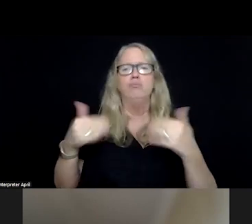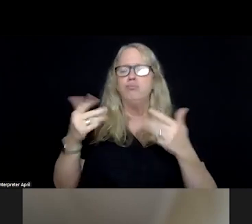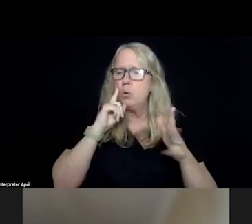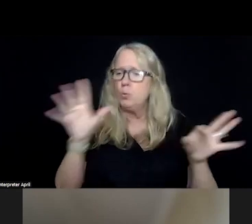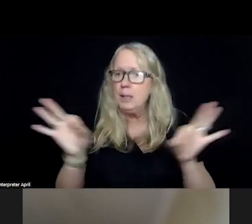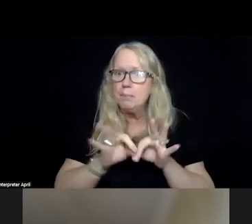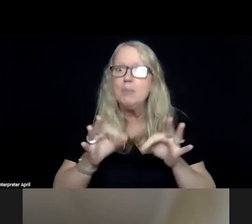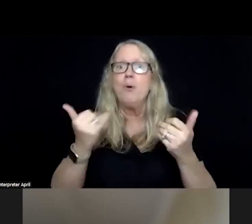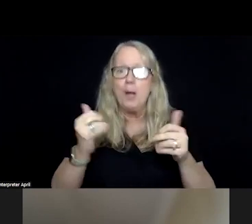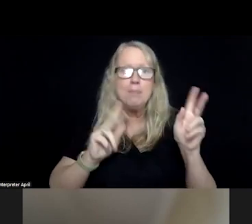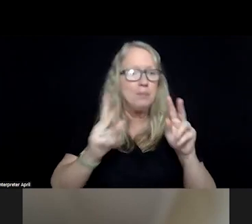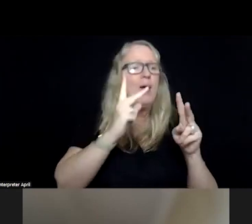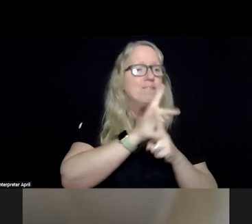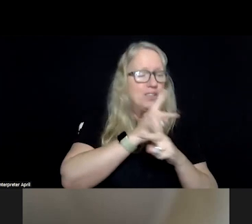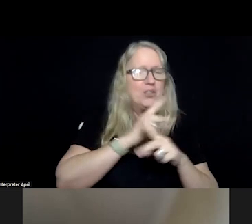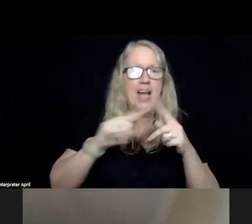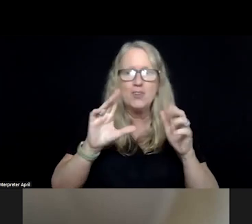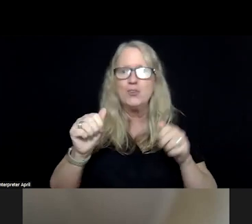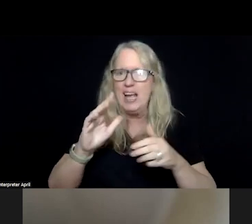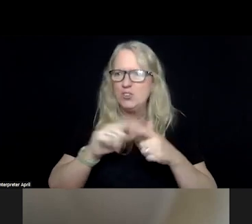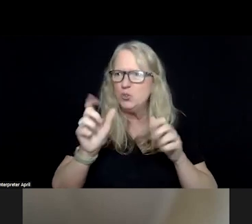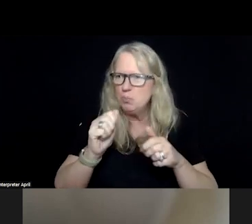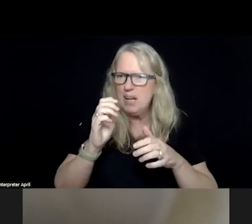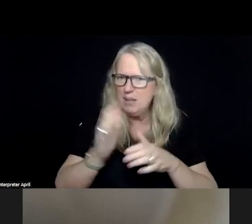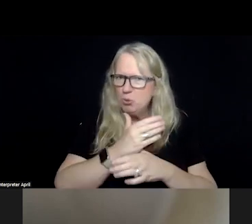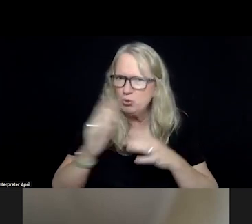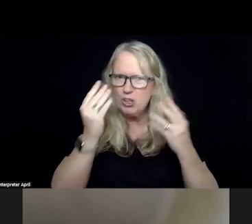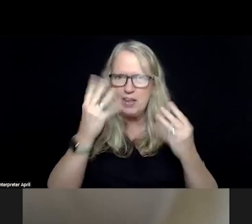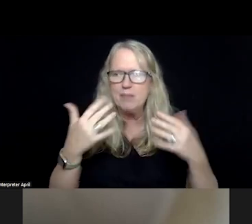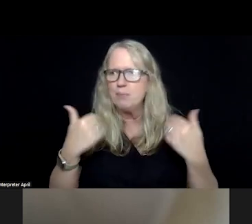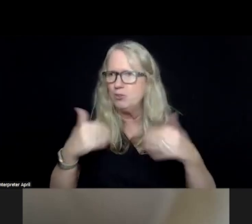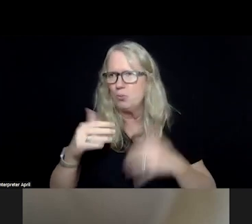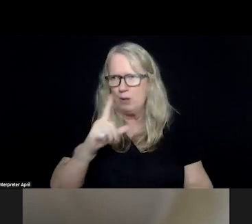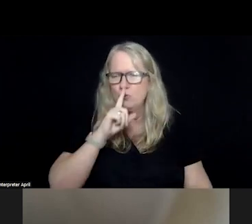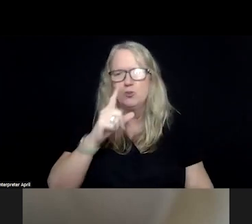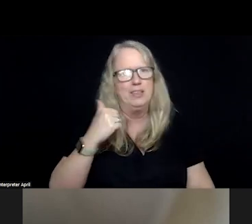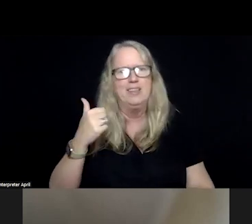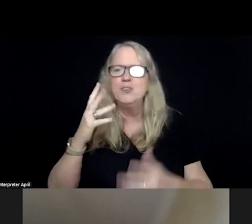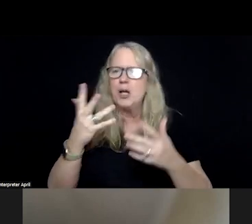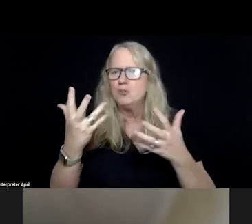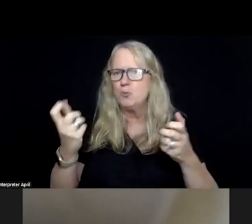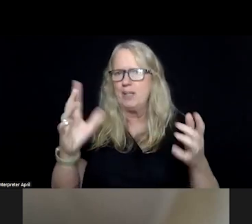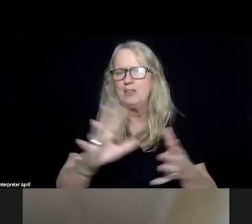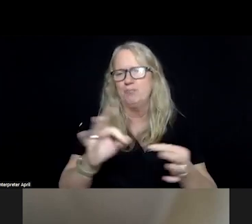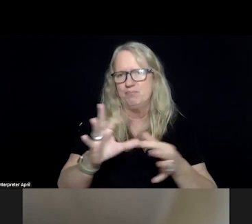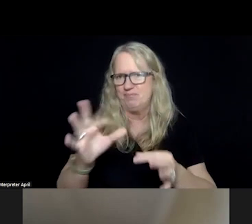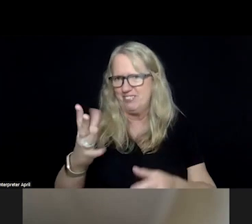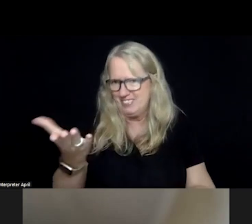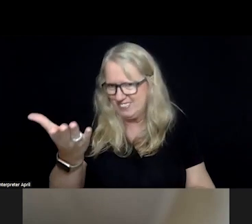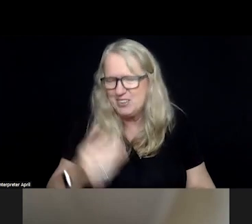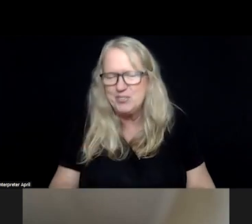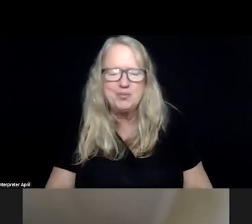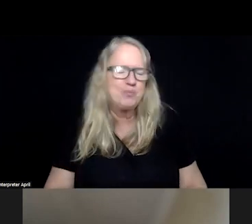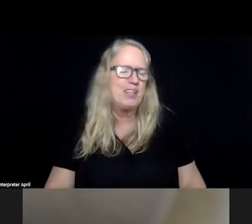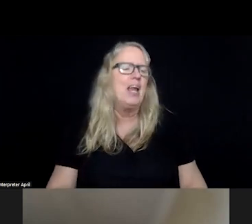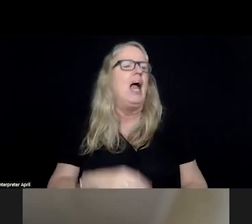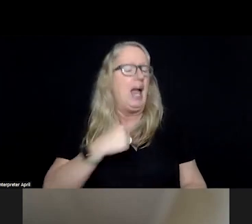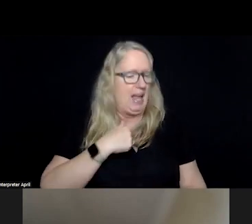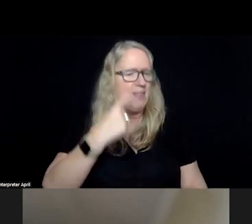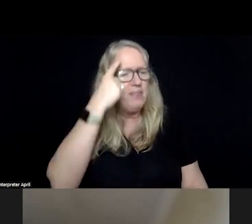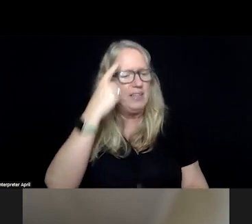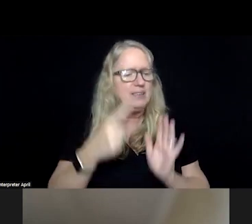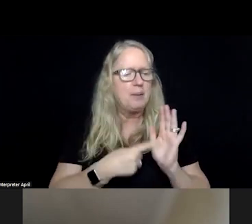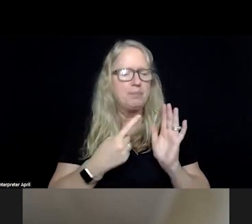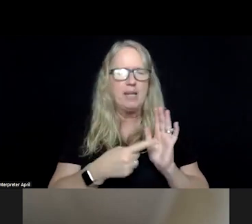THAT OUT IN DIFFERENT PLACES. >> I THINK THERE IS A MISUNDERSTANDING